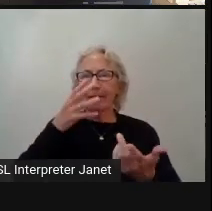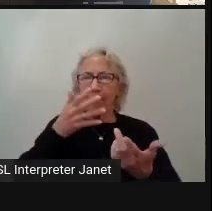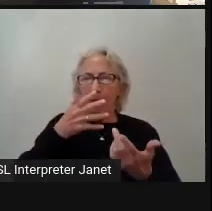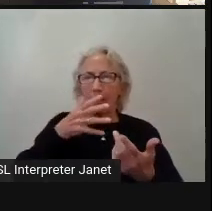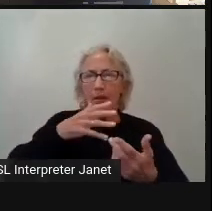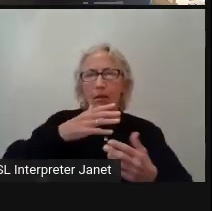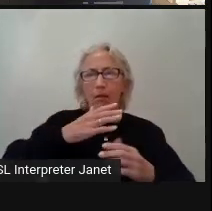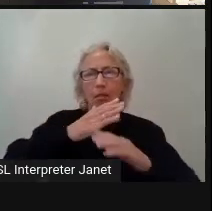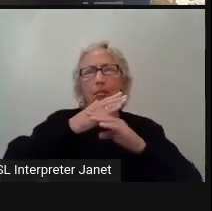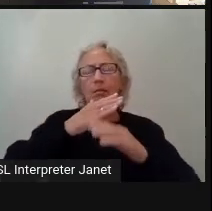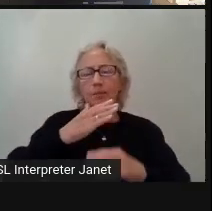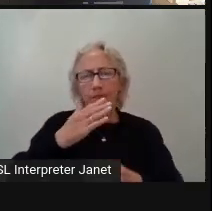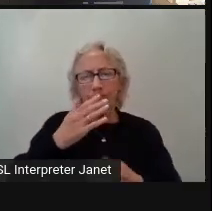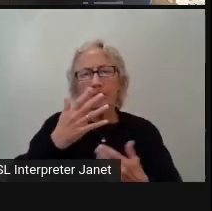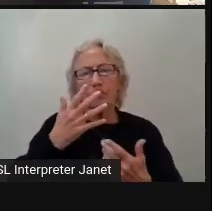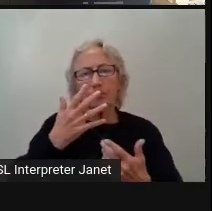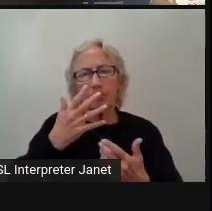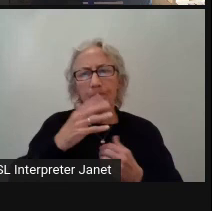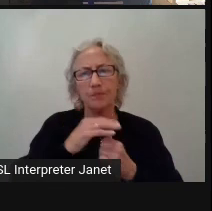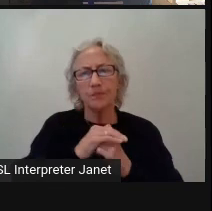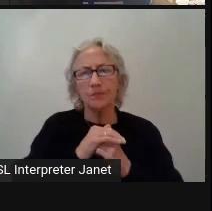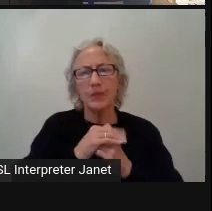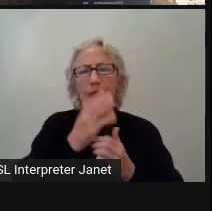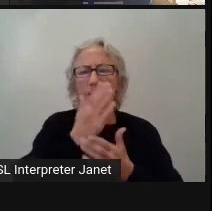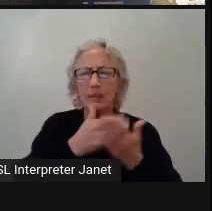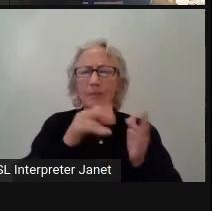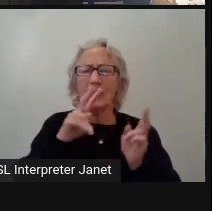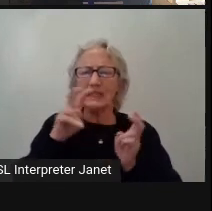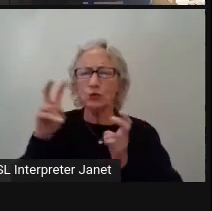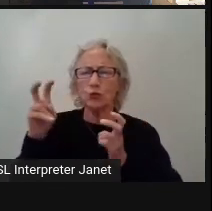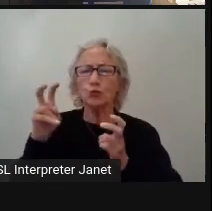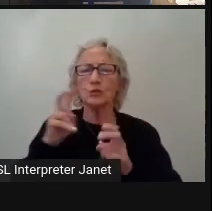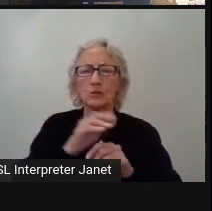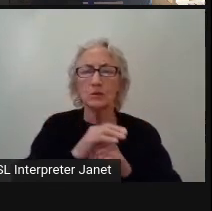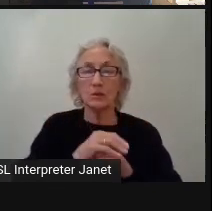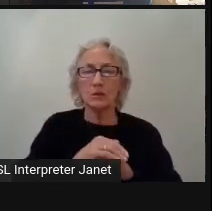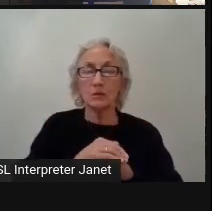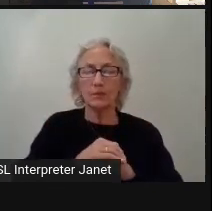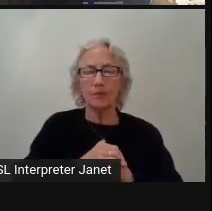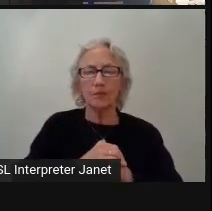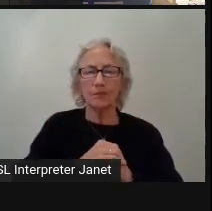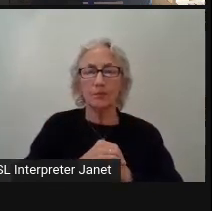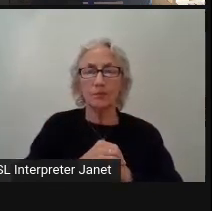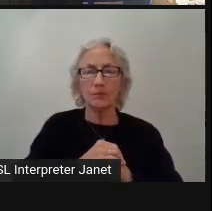in some decisions we made.